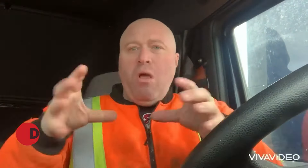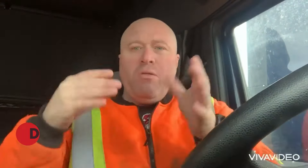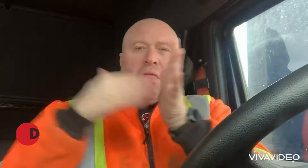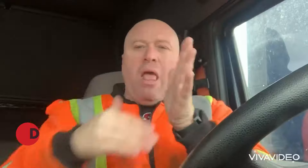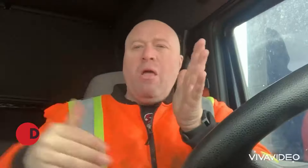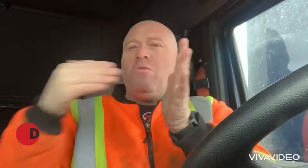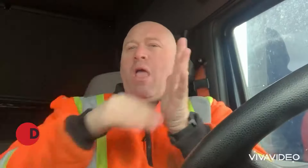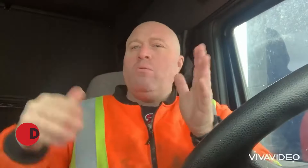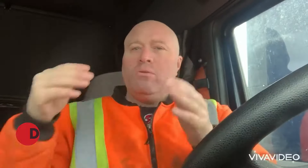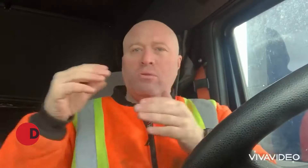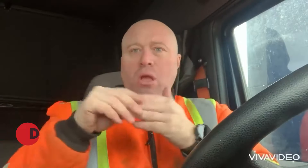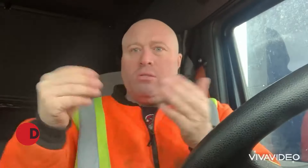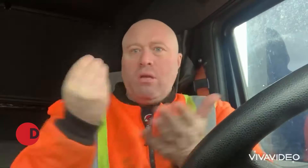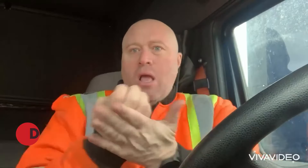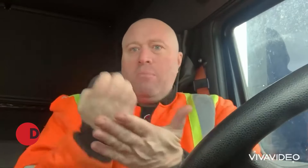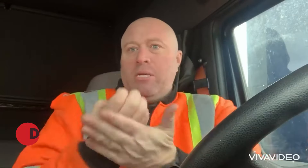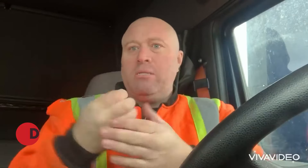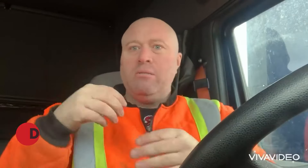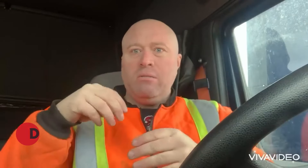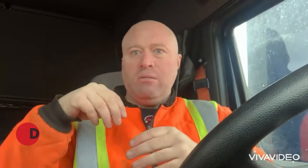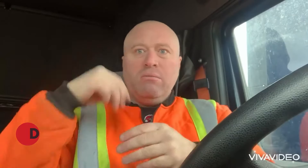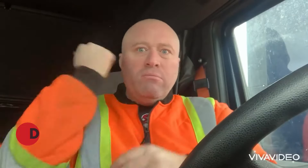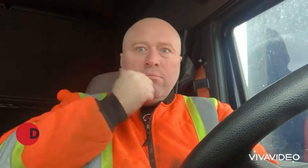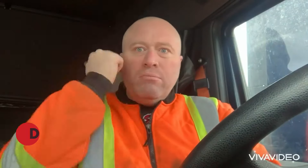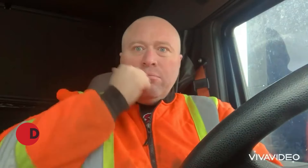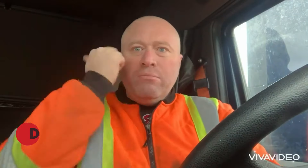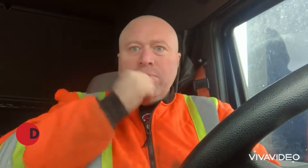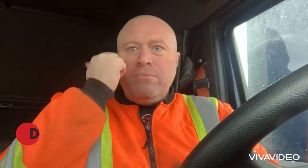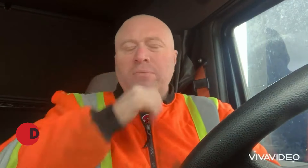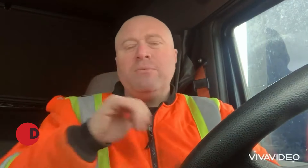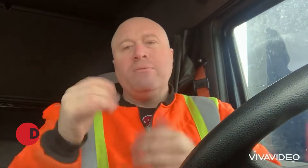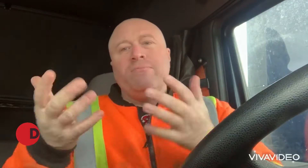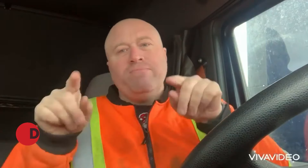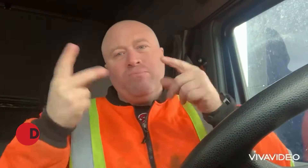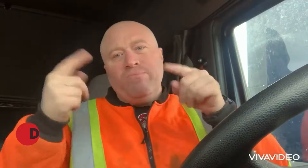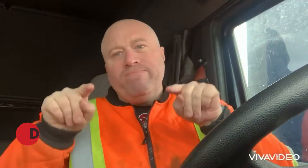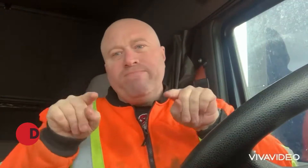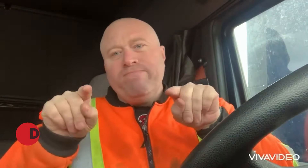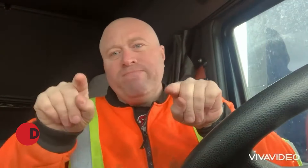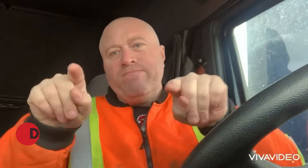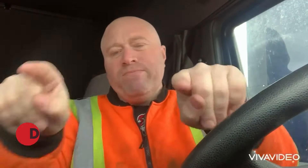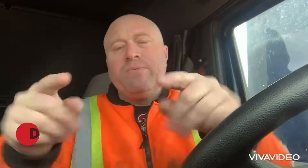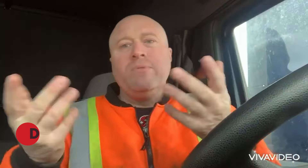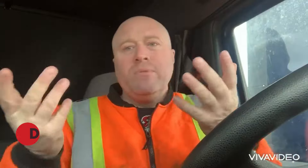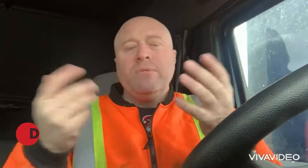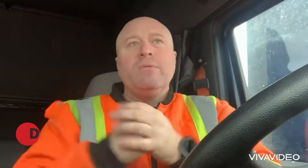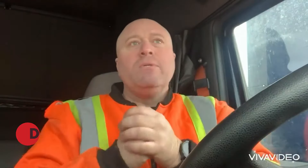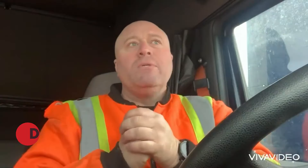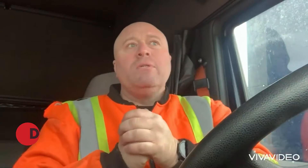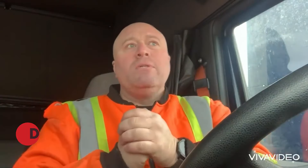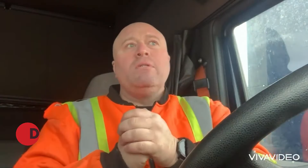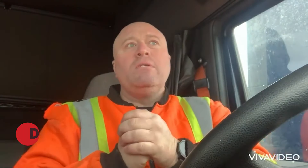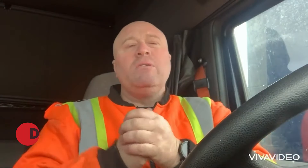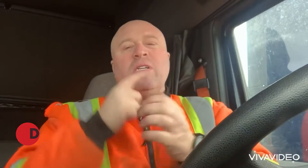and the economy loses thousands and thousands of dollars daily. What I support and don’t support go hand-in-hand.